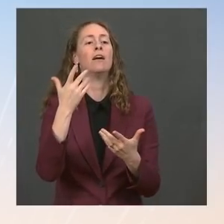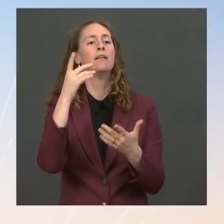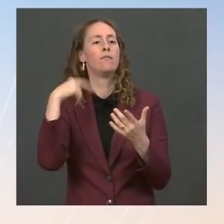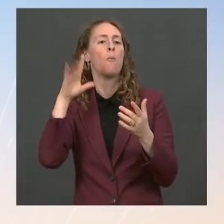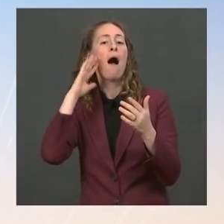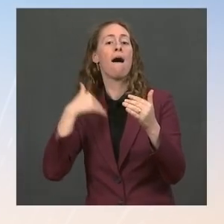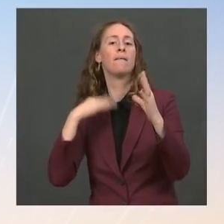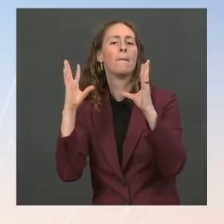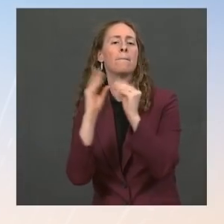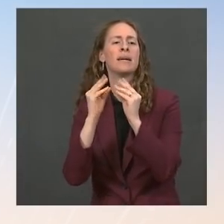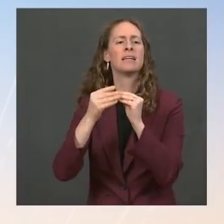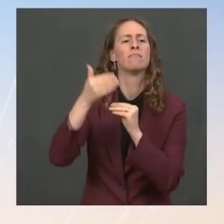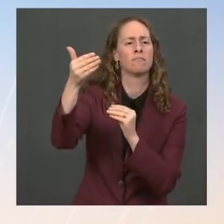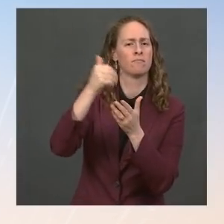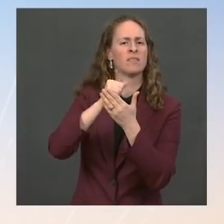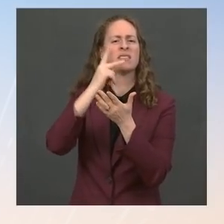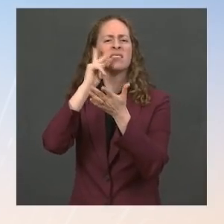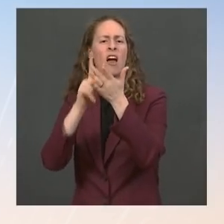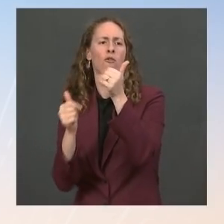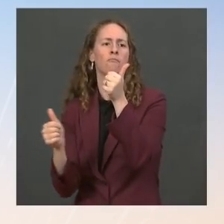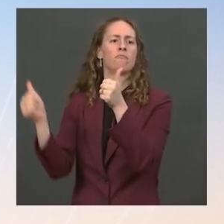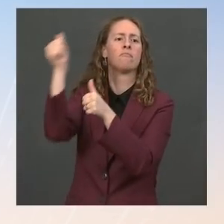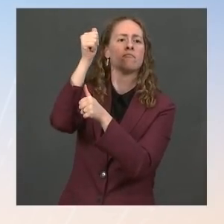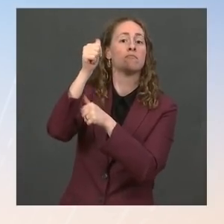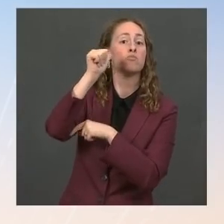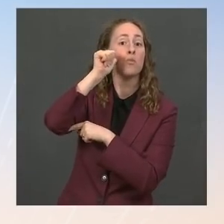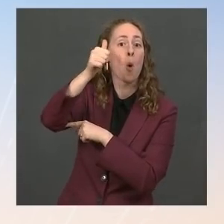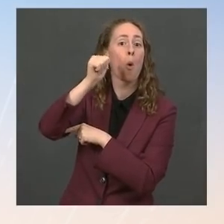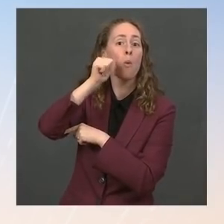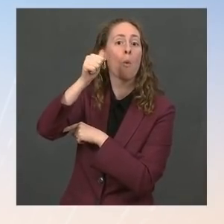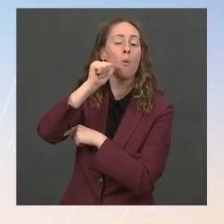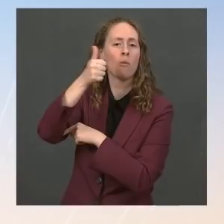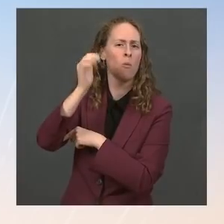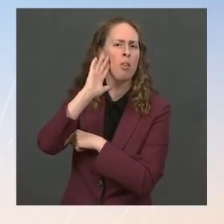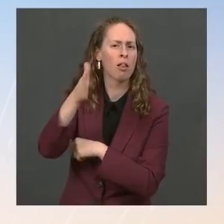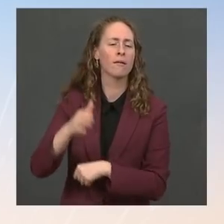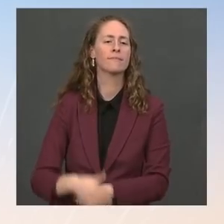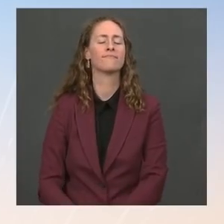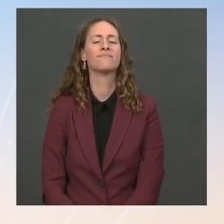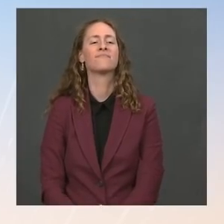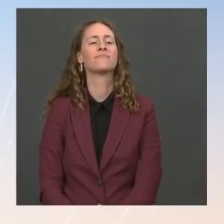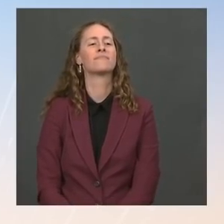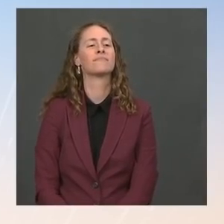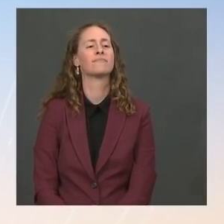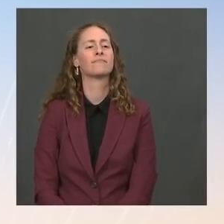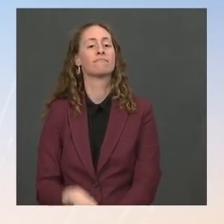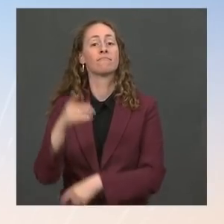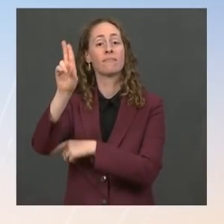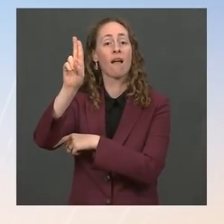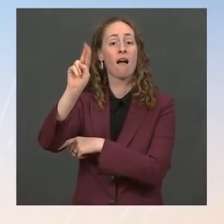I would also note that, tomorrow, the President will deliver a speech, as you all know, at the U.N. General Assembly, and he will make absolutely clear